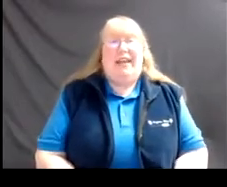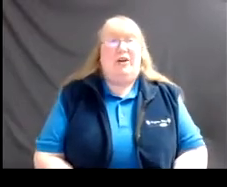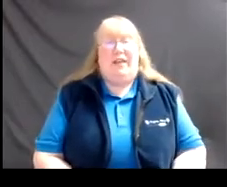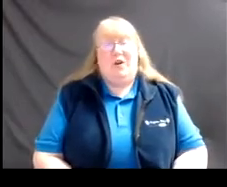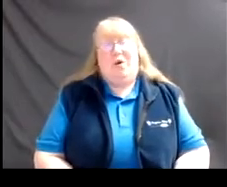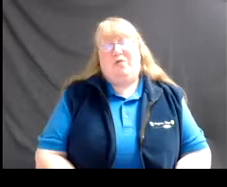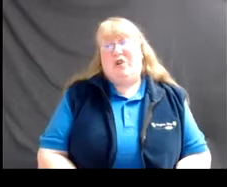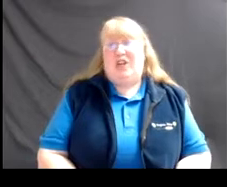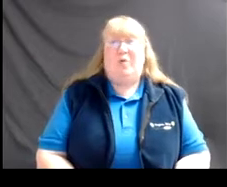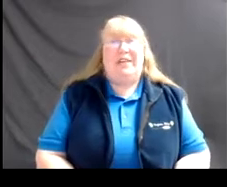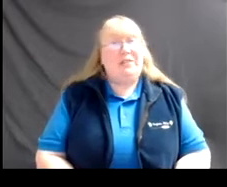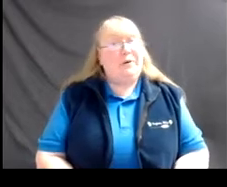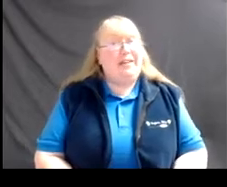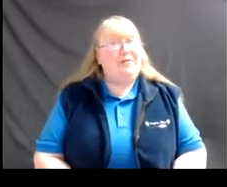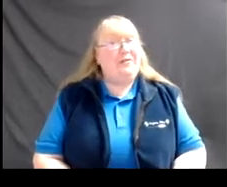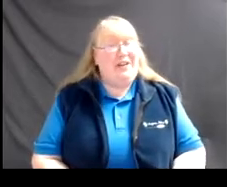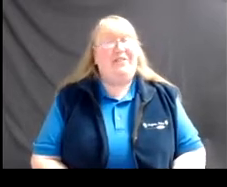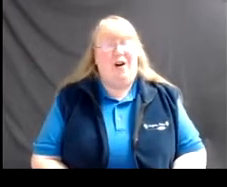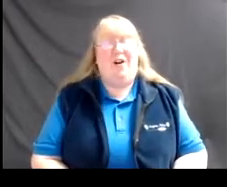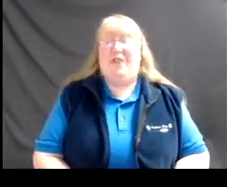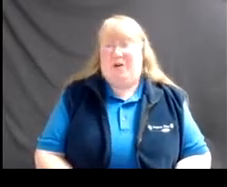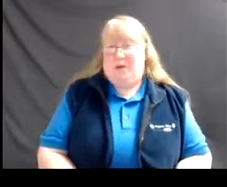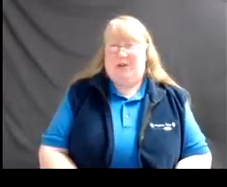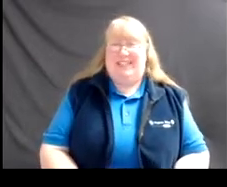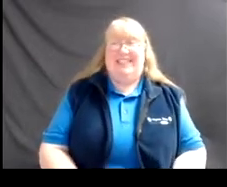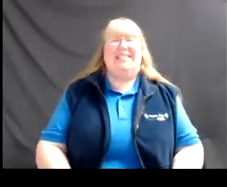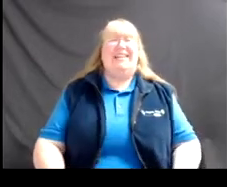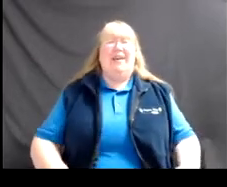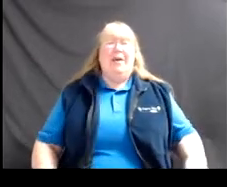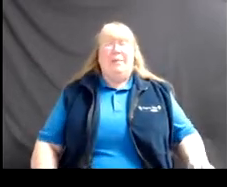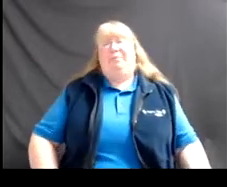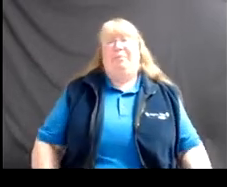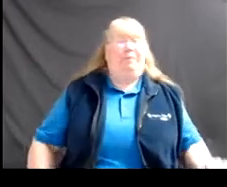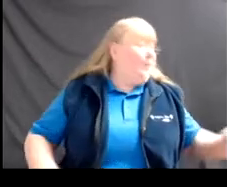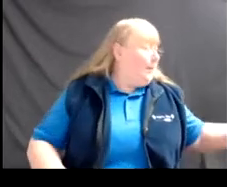for the Northern Virginia Resource Center for Deaf and Hard of Hearing Persons.